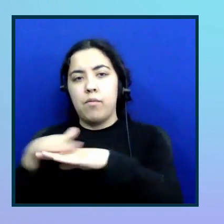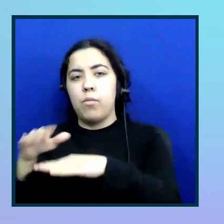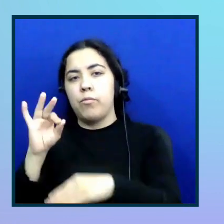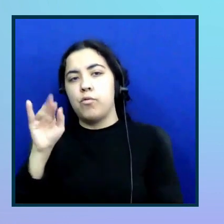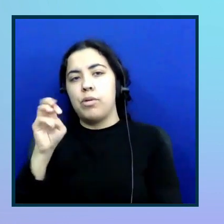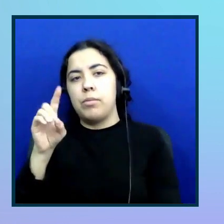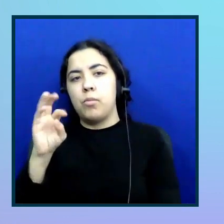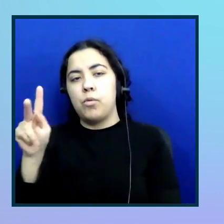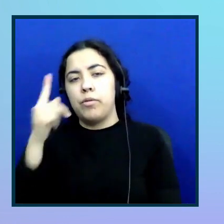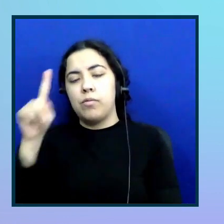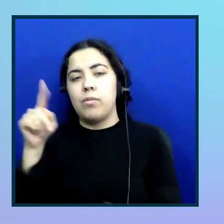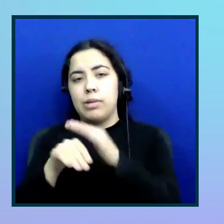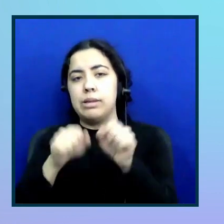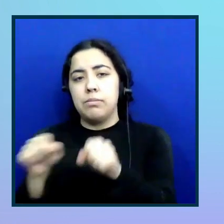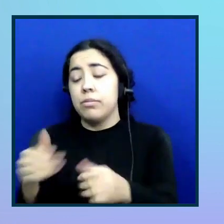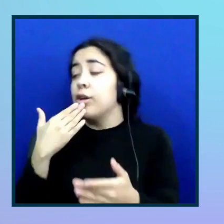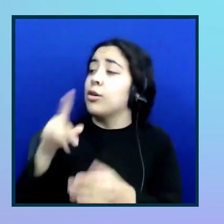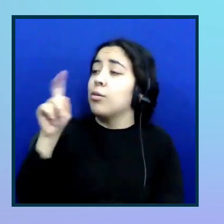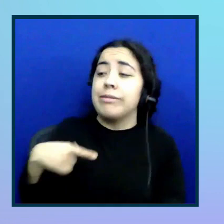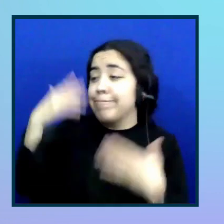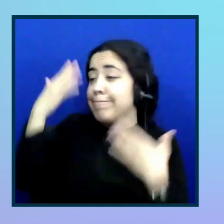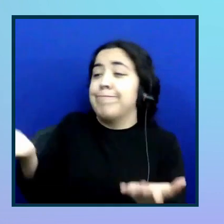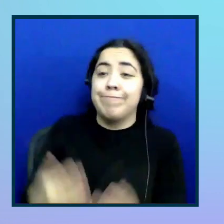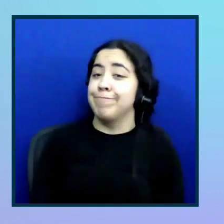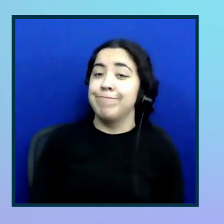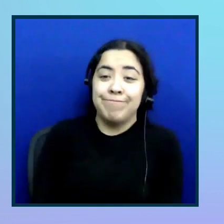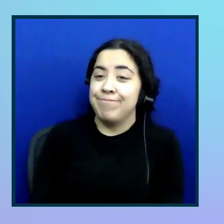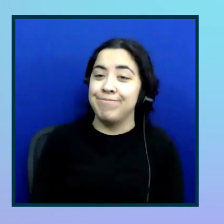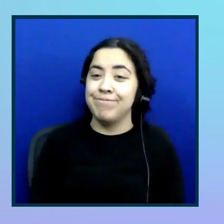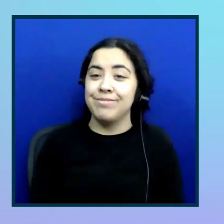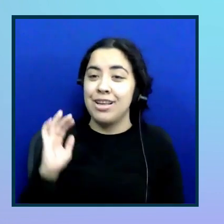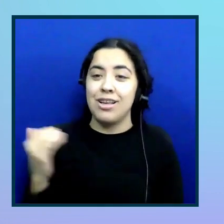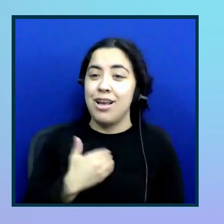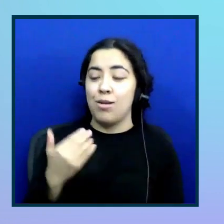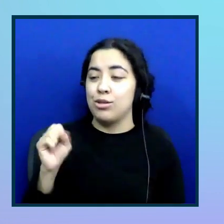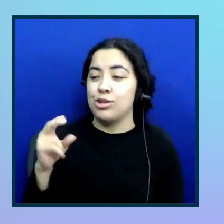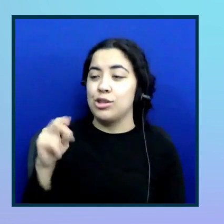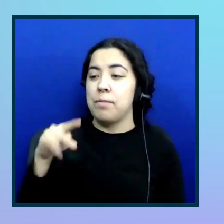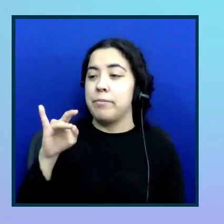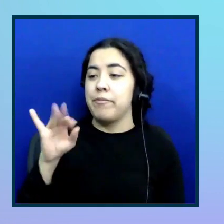Great question, I honestly don't know. Our Shopify leads design and React Native, and this is what we're using.